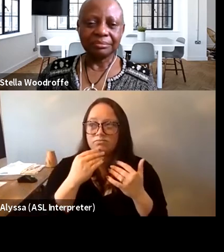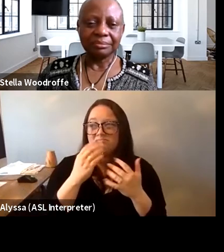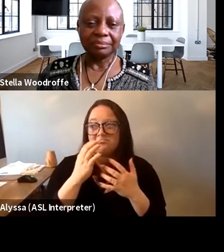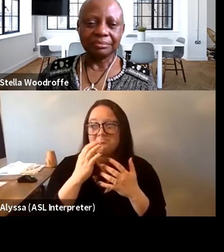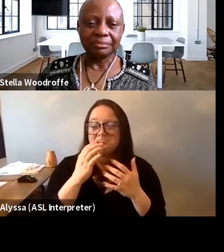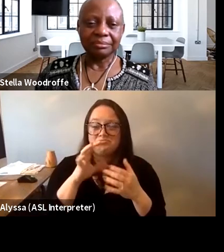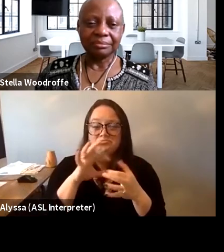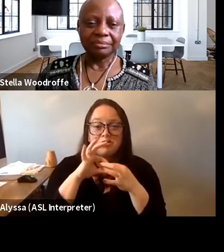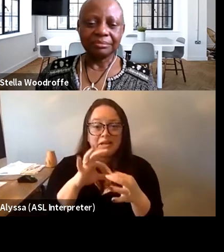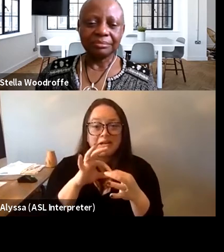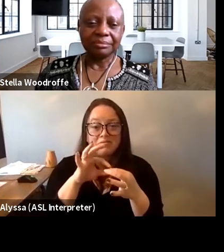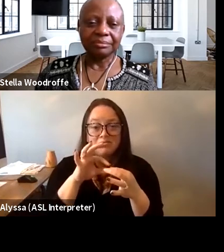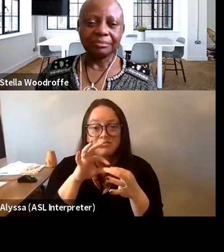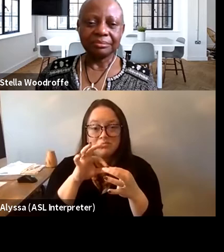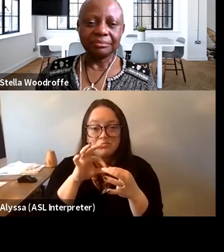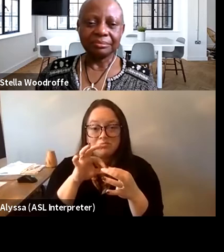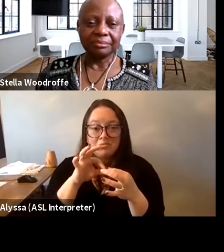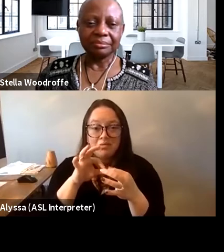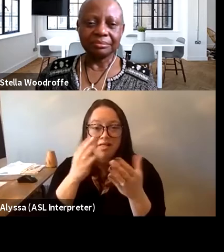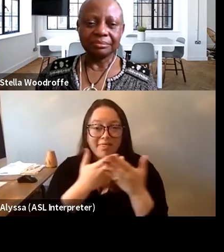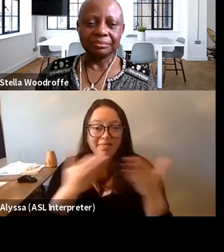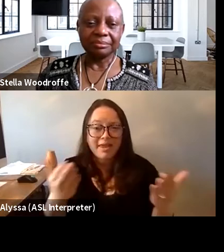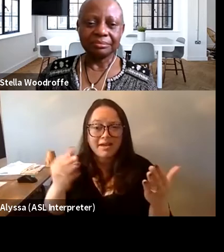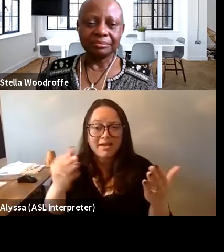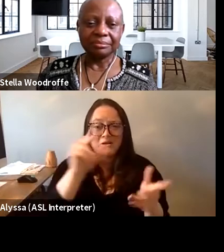people shouldn't have to worry about. But it's our, it's our,